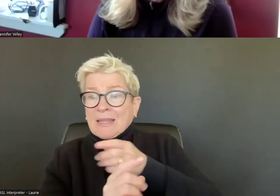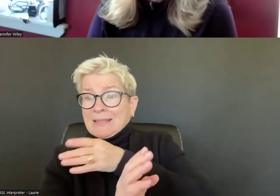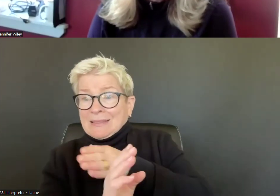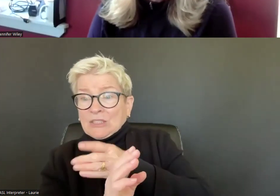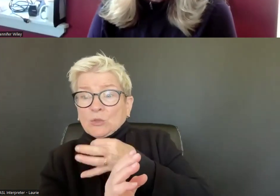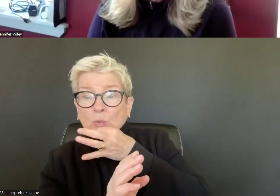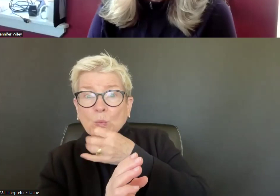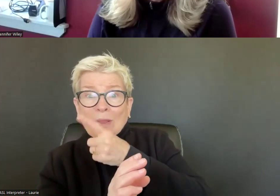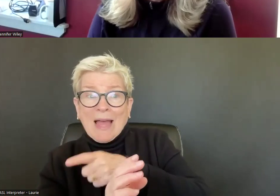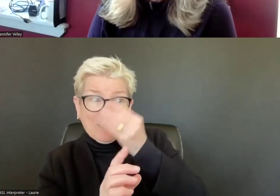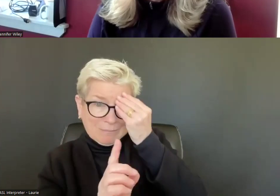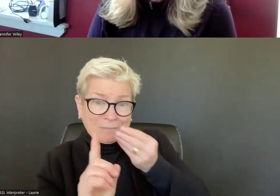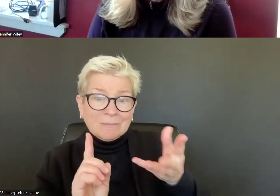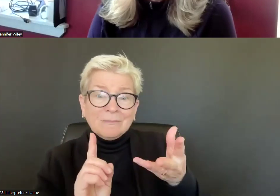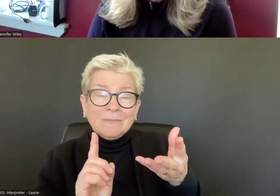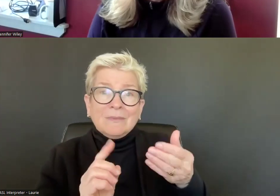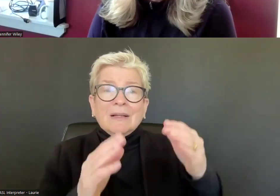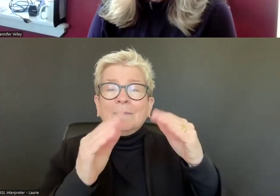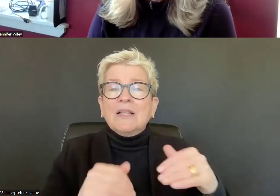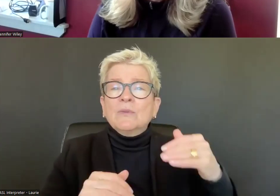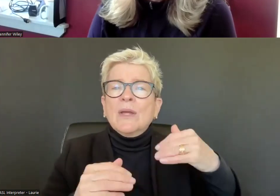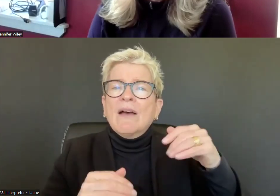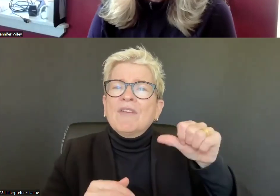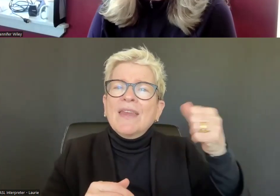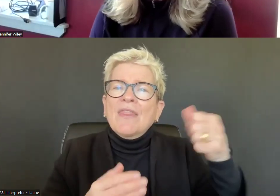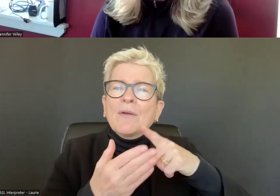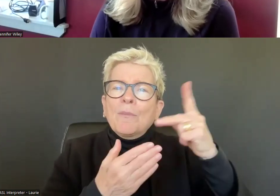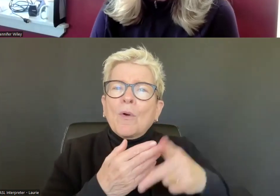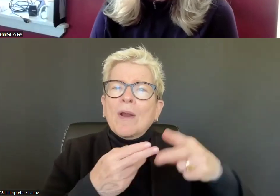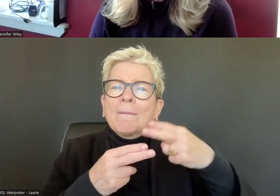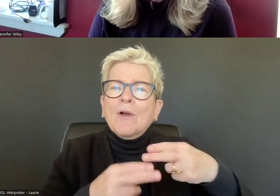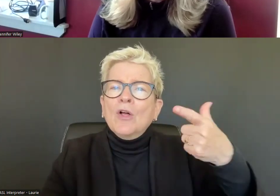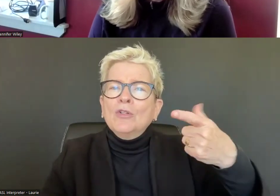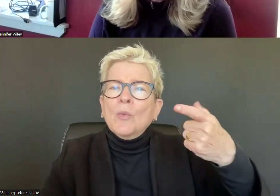also have a 21st century program in our in our schools and so that